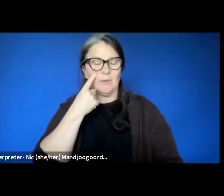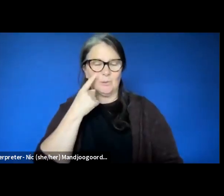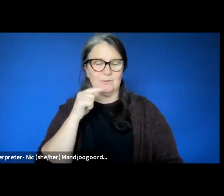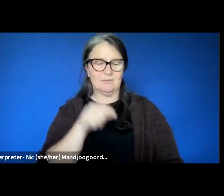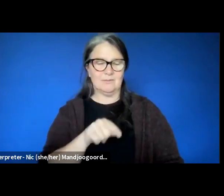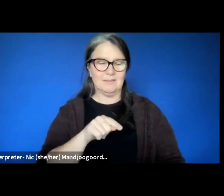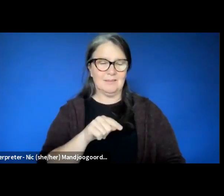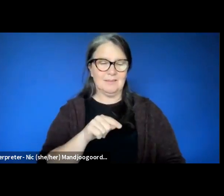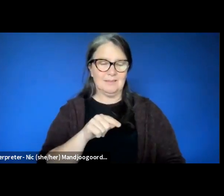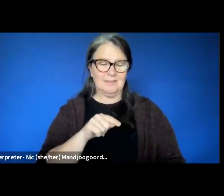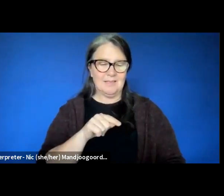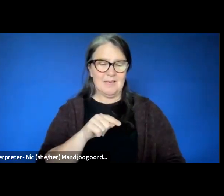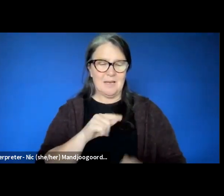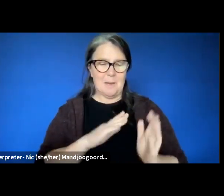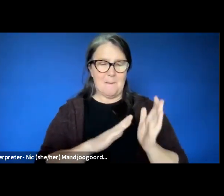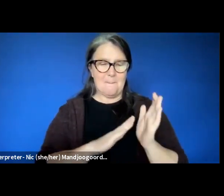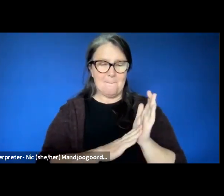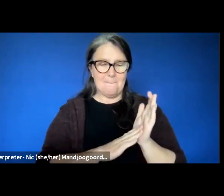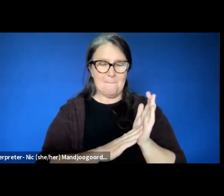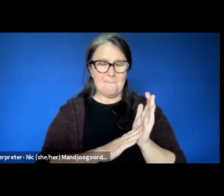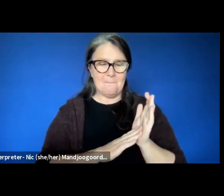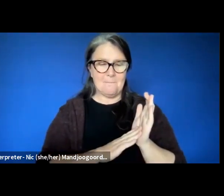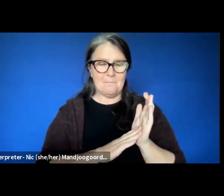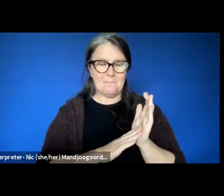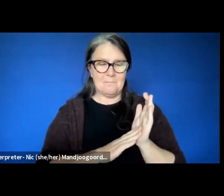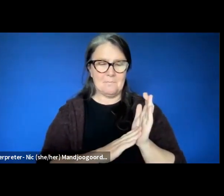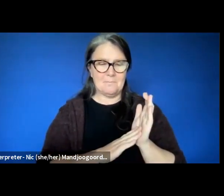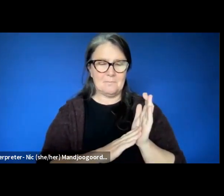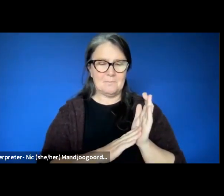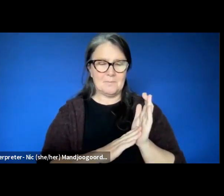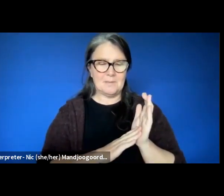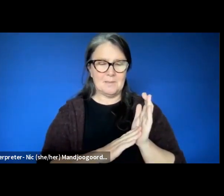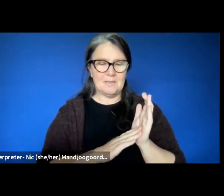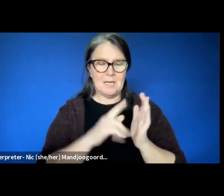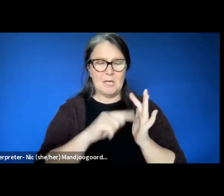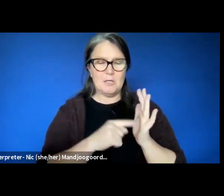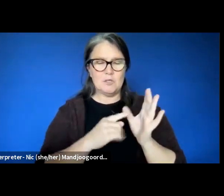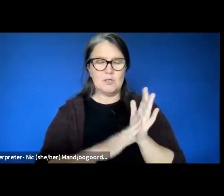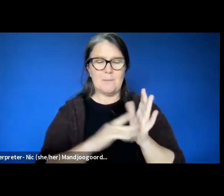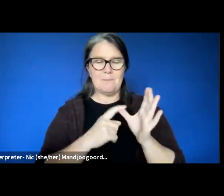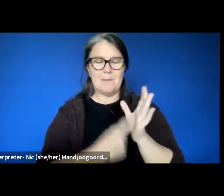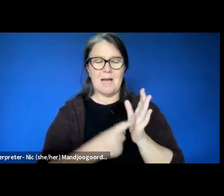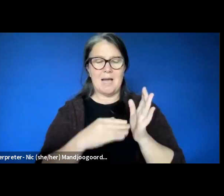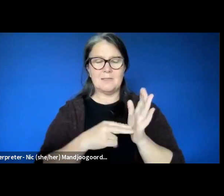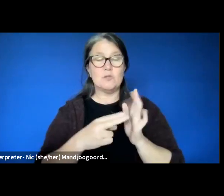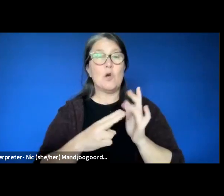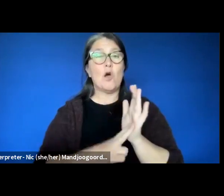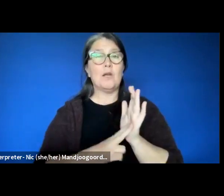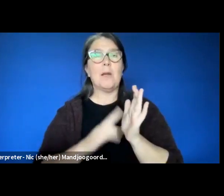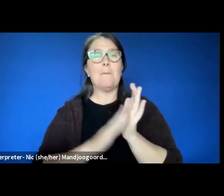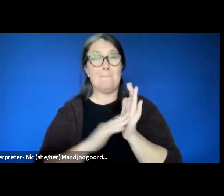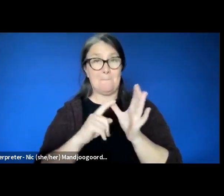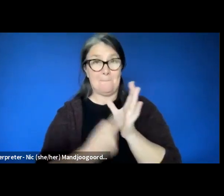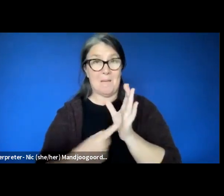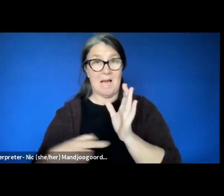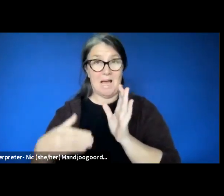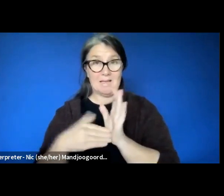and tax Office Gemma's on Mars. I just 22 years of age day I just 22 years of age this trailblazing artists, not only played for sold out shows at the Sydney Opera House with mega